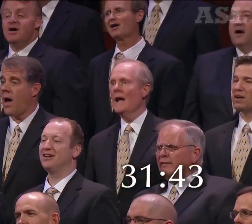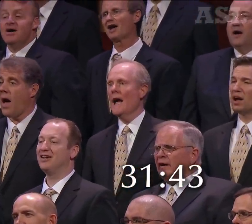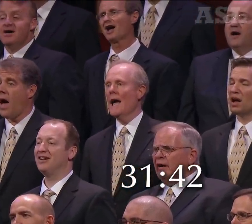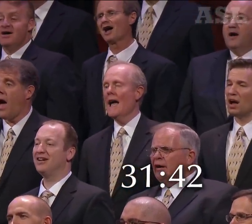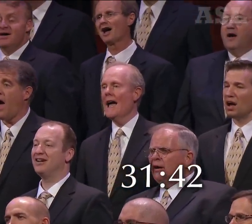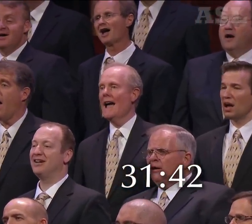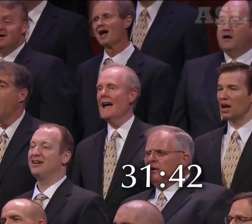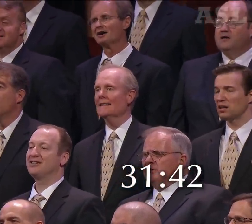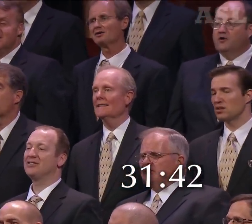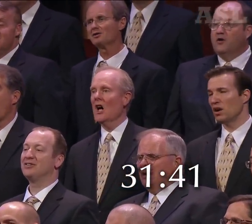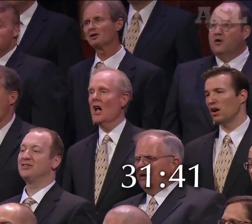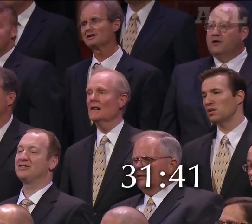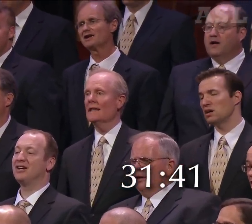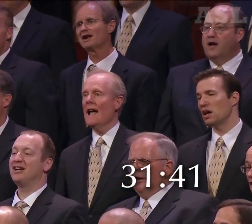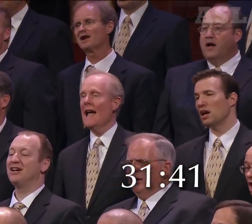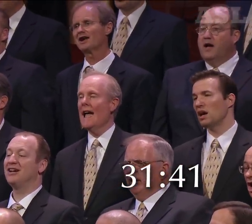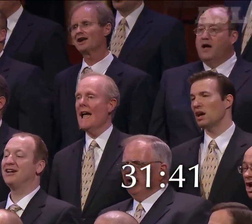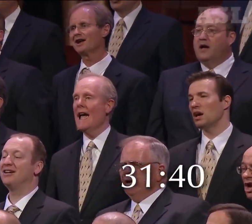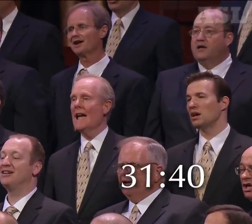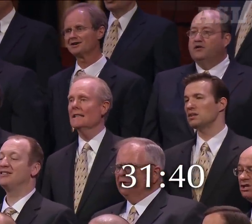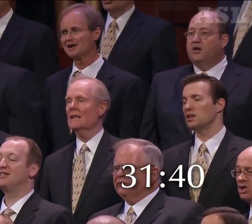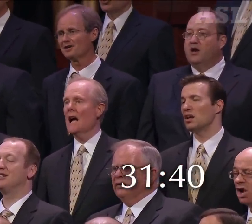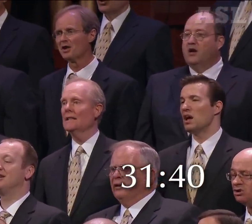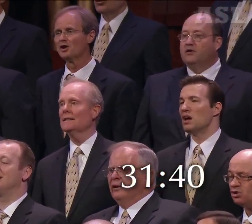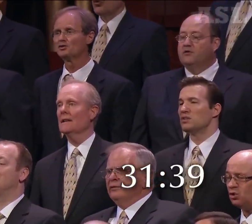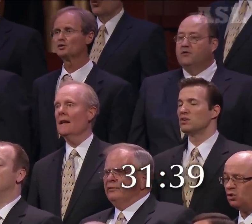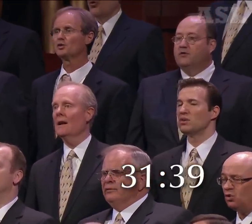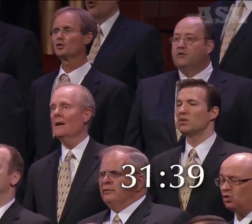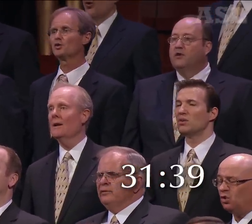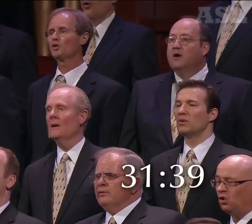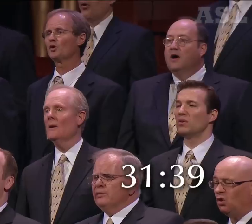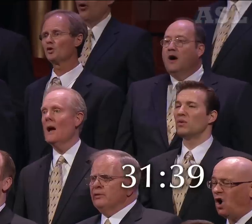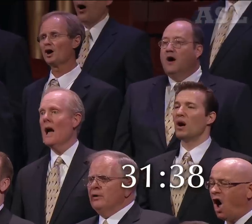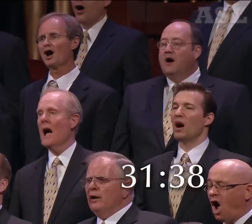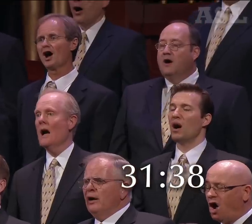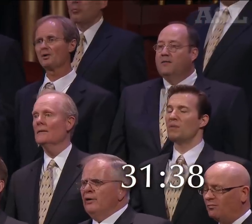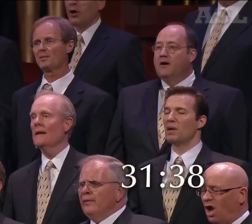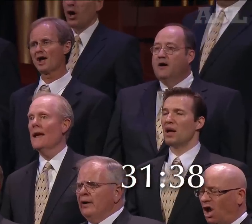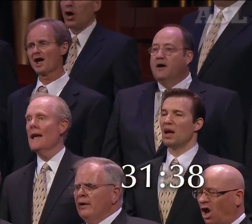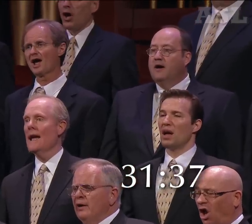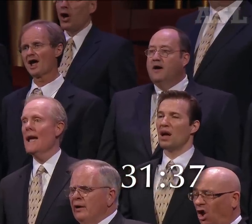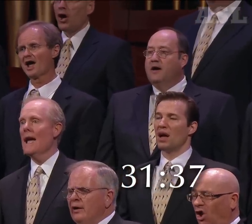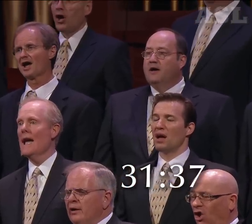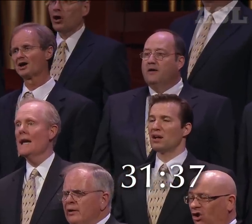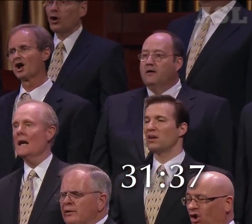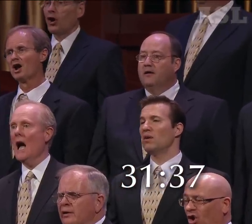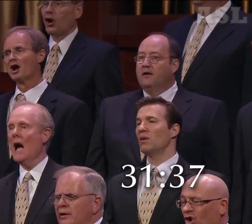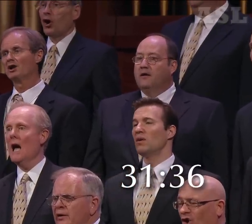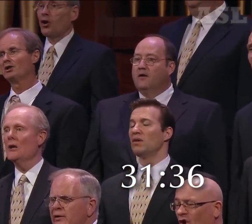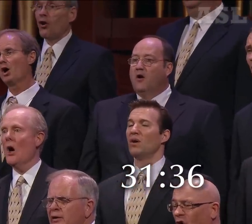THIS IS THE ENGLISH CLOSED CAPTION CHANNEL OF THE CHURCH OF JESUS CHRIST OF LATTER-DAY SAINTS.